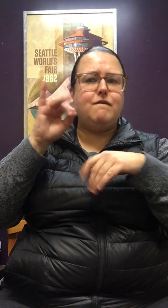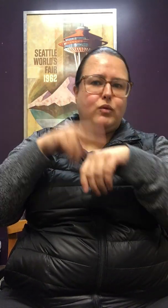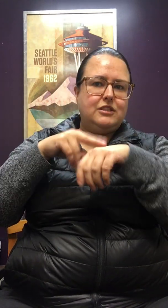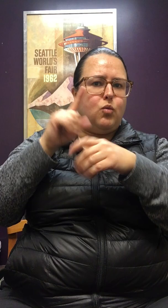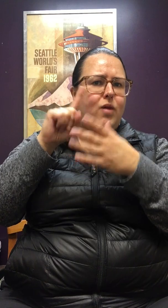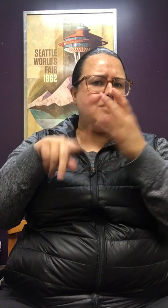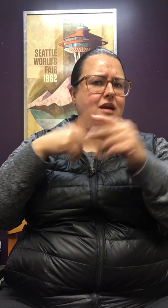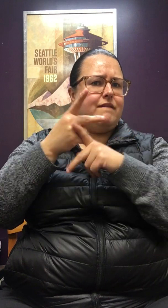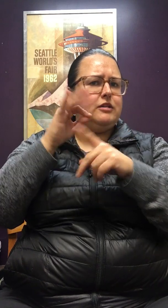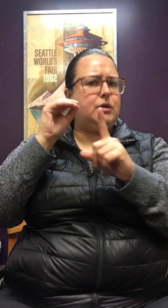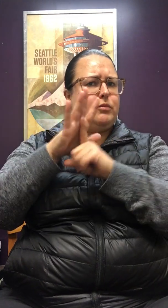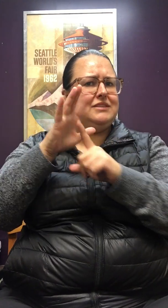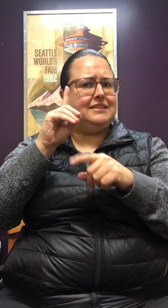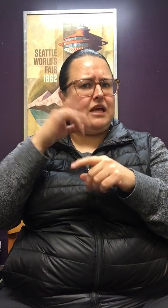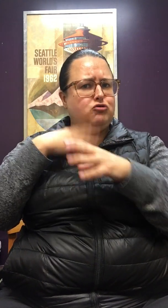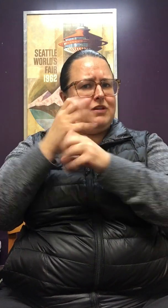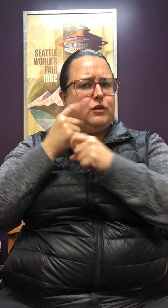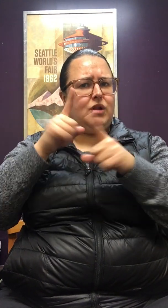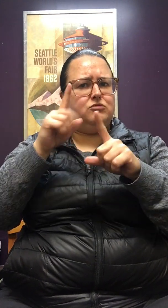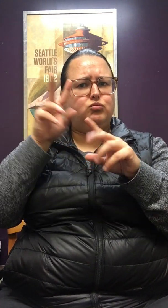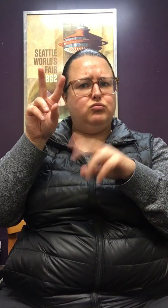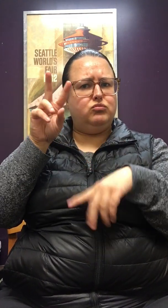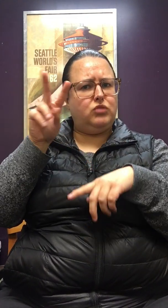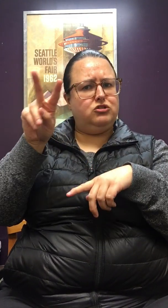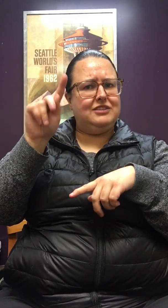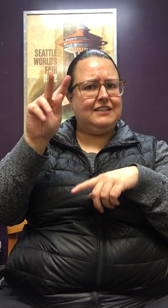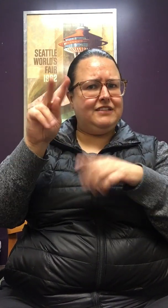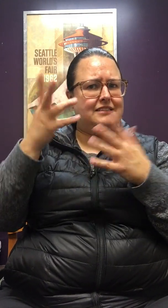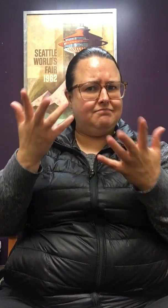Of course, what kind of exposure did I get while watching television?